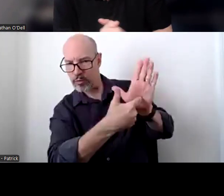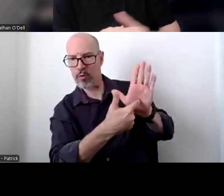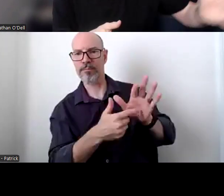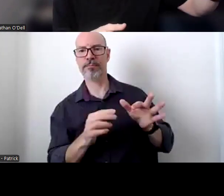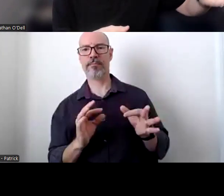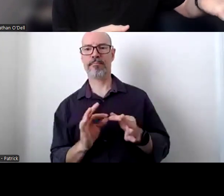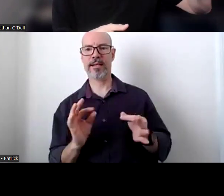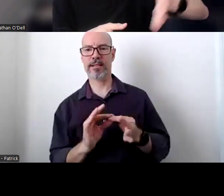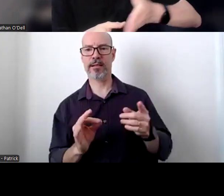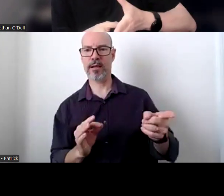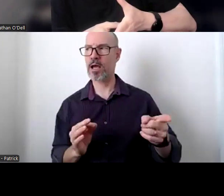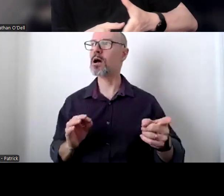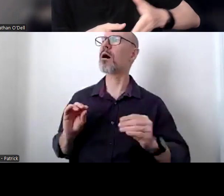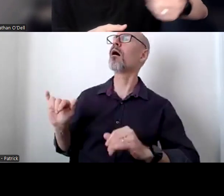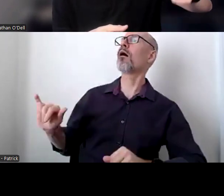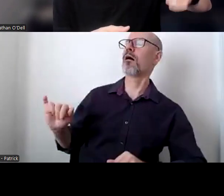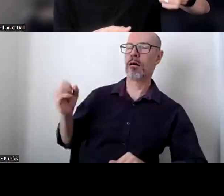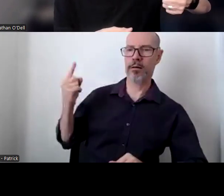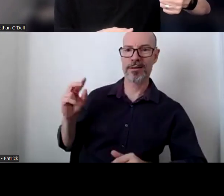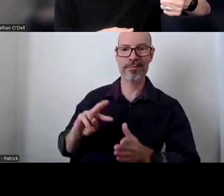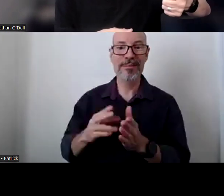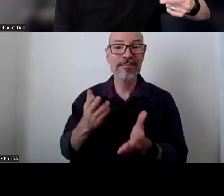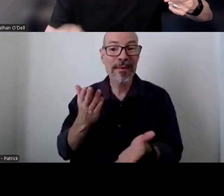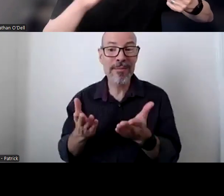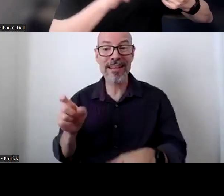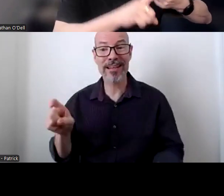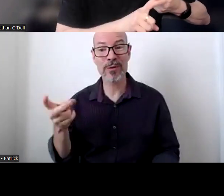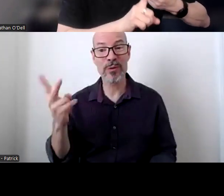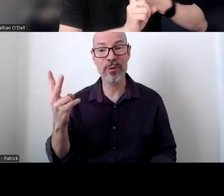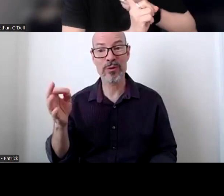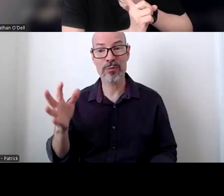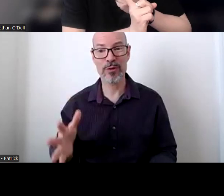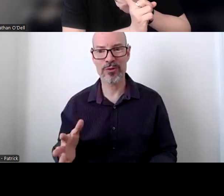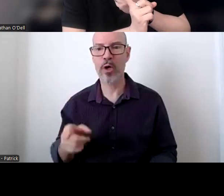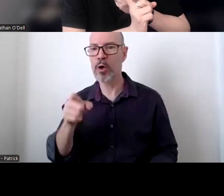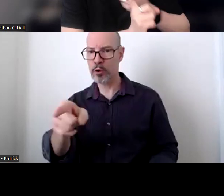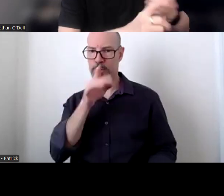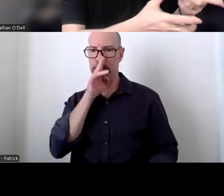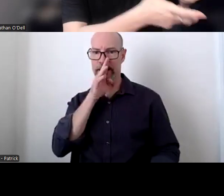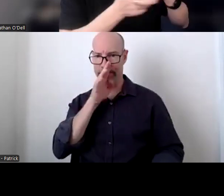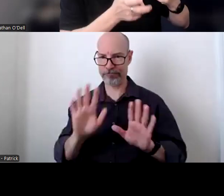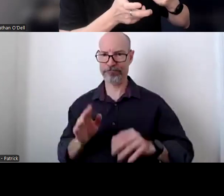through visual-gestural Which means, you might need So you're going to be speaking. You're going to need an ASL